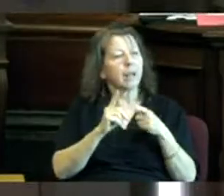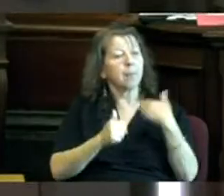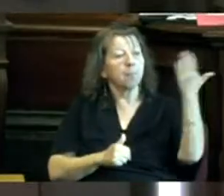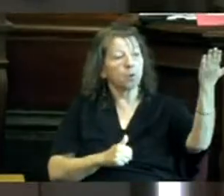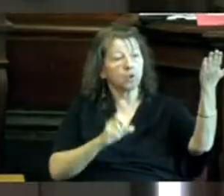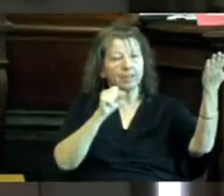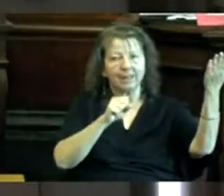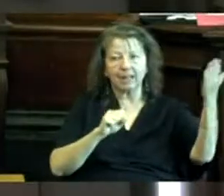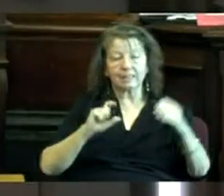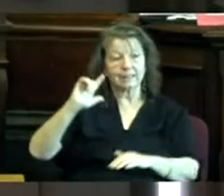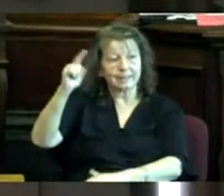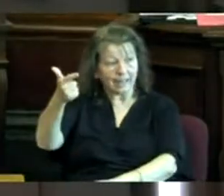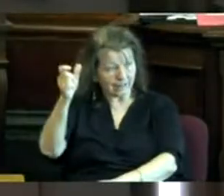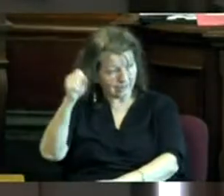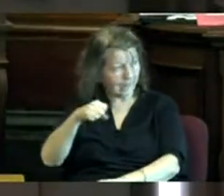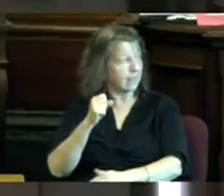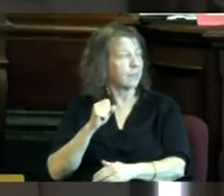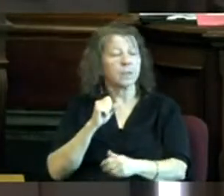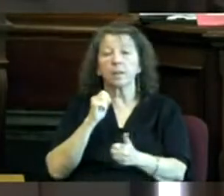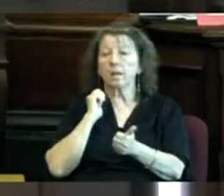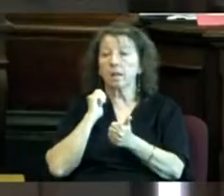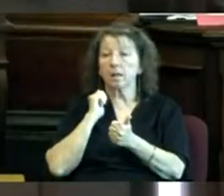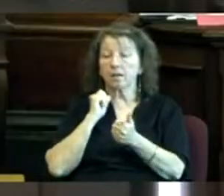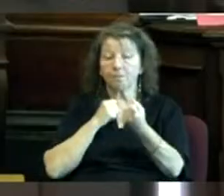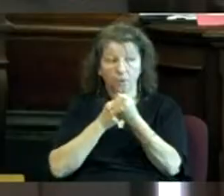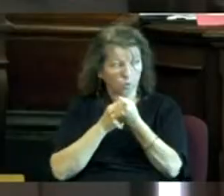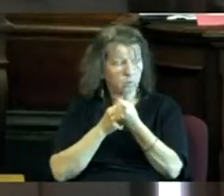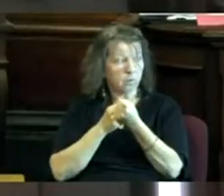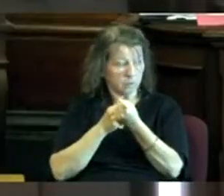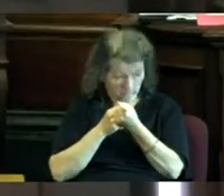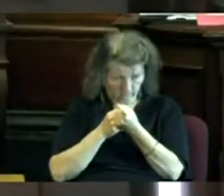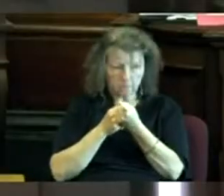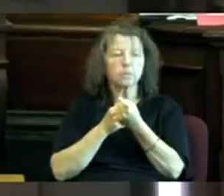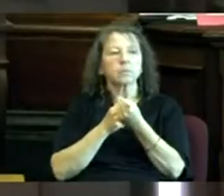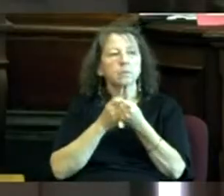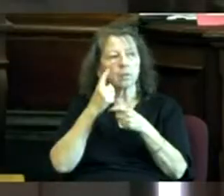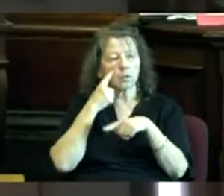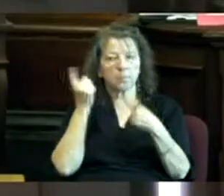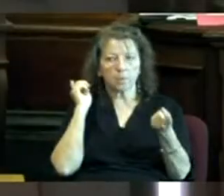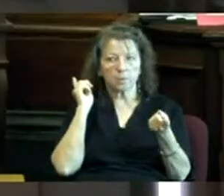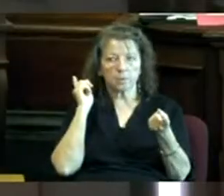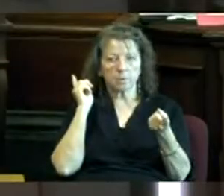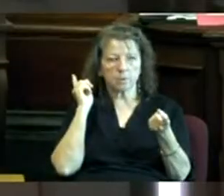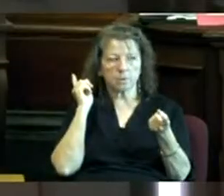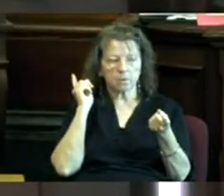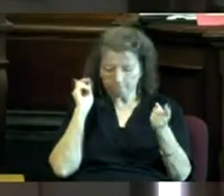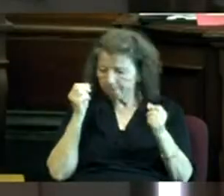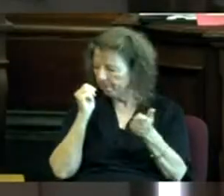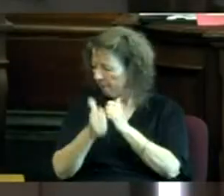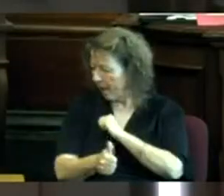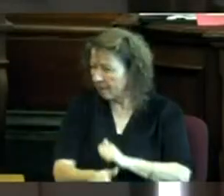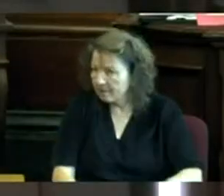We'll get that followed up in writing. Can I have someone make a motion, please? Move it. It's